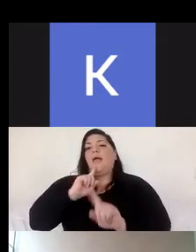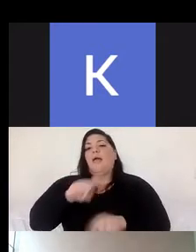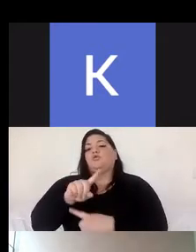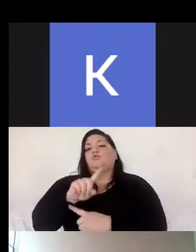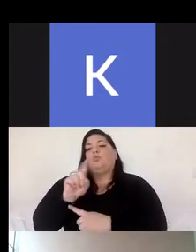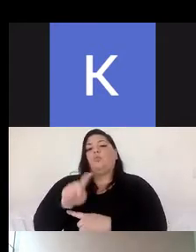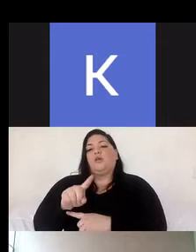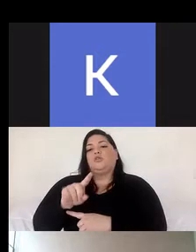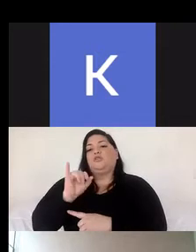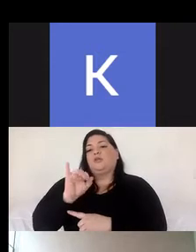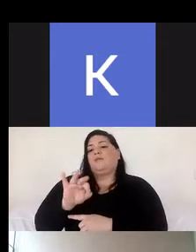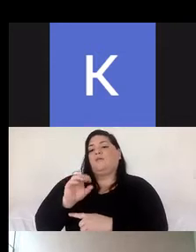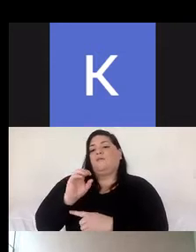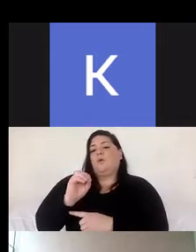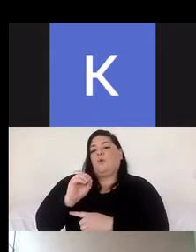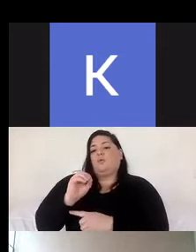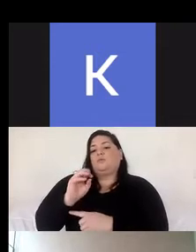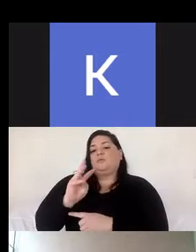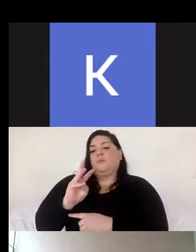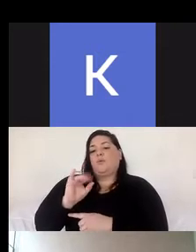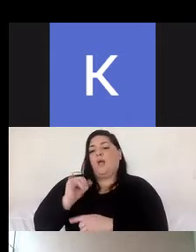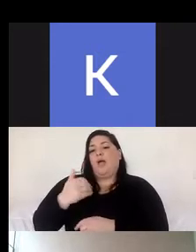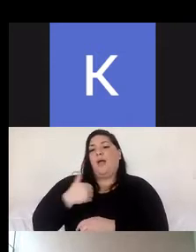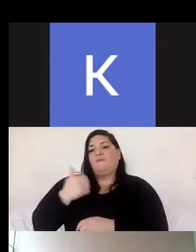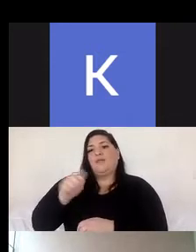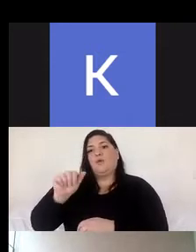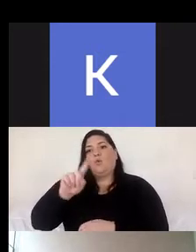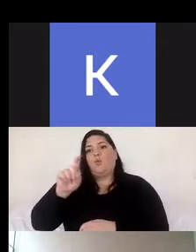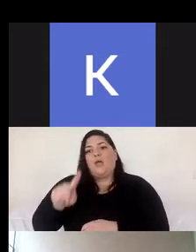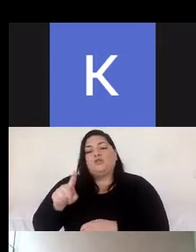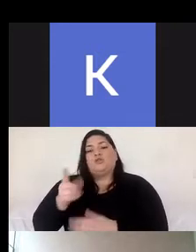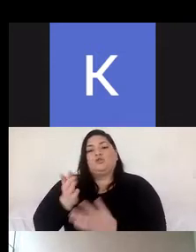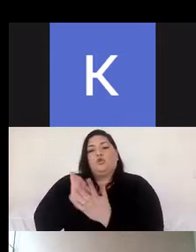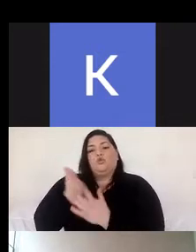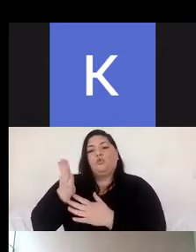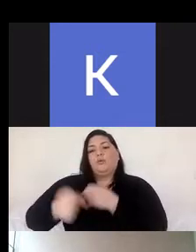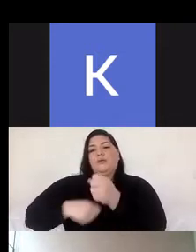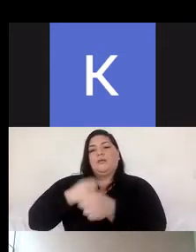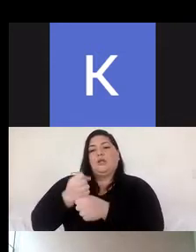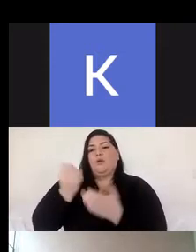has that are kind of ad hoc. Throughout the year, they may get requests